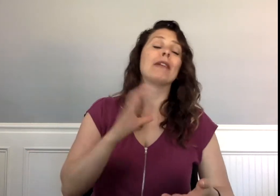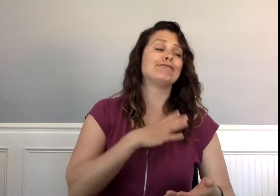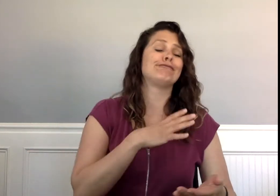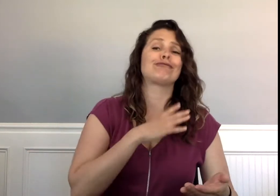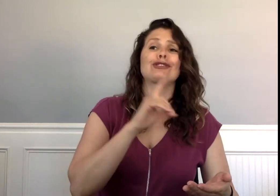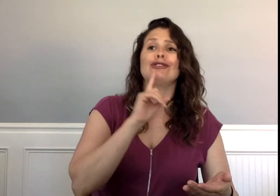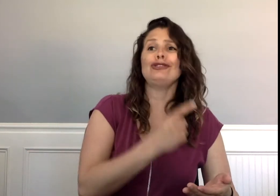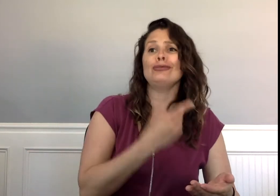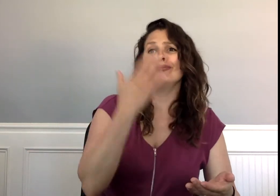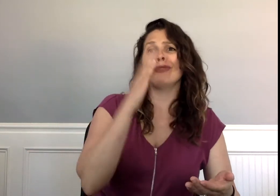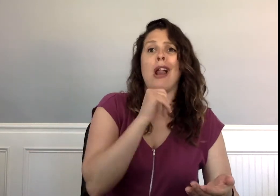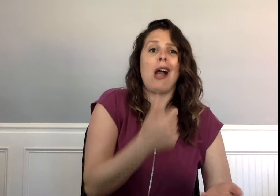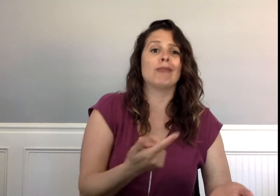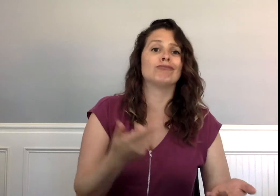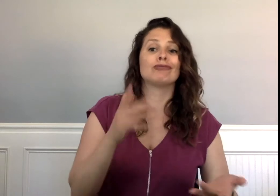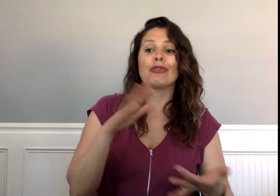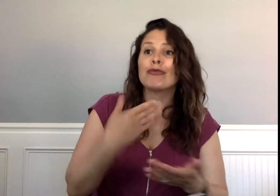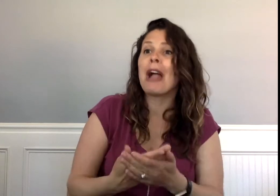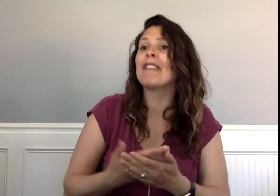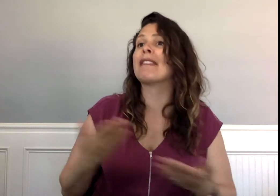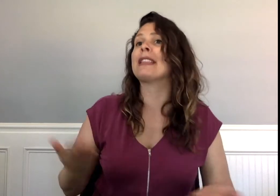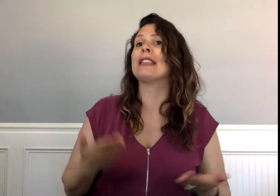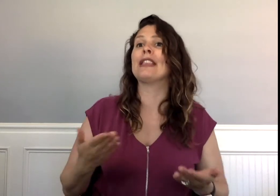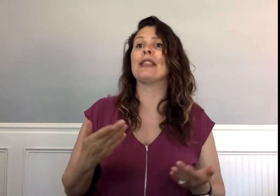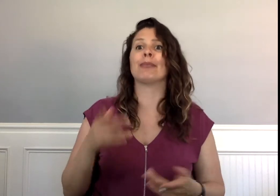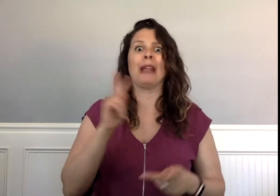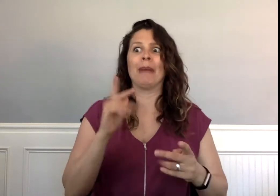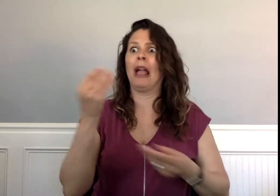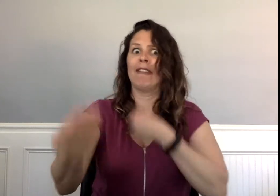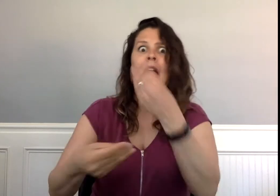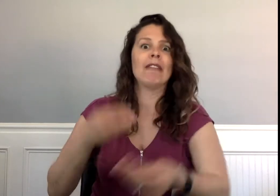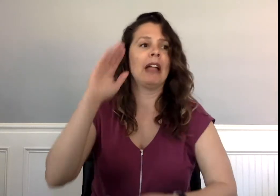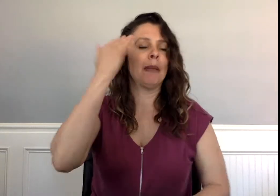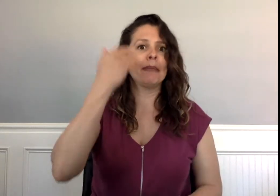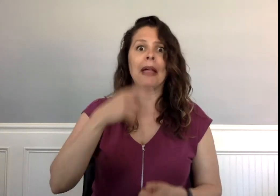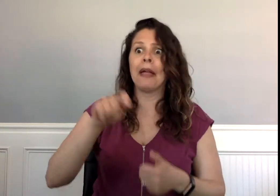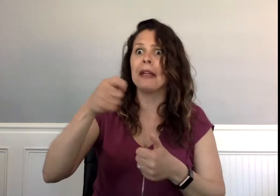“Sure,” Charlie said. Why not? Since he had arrived here, people had been handing him things: